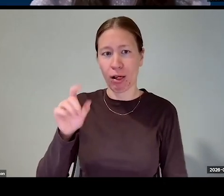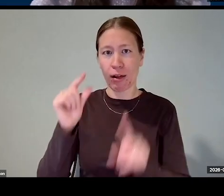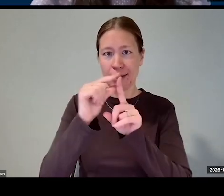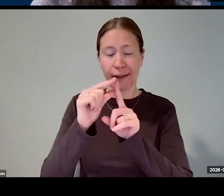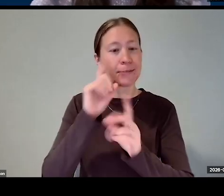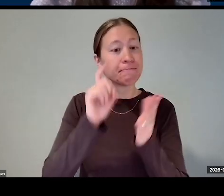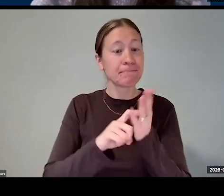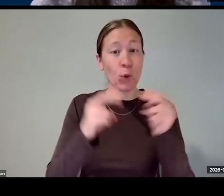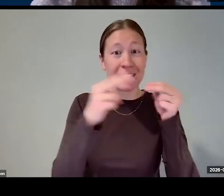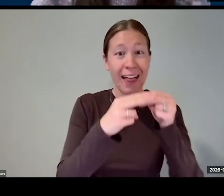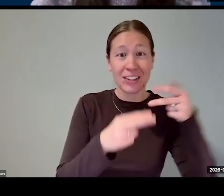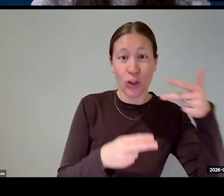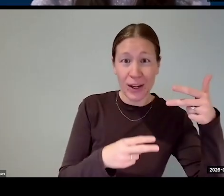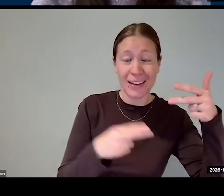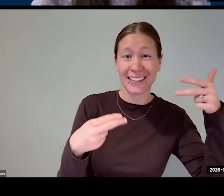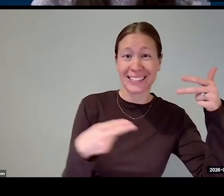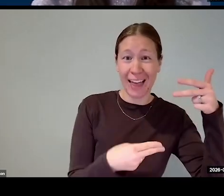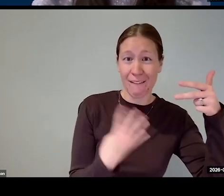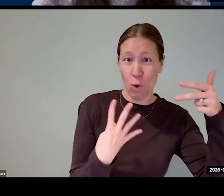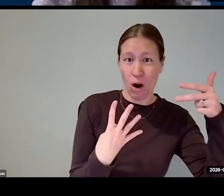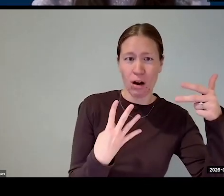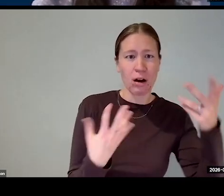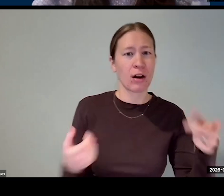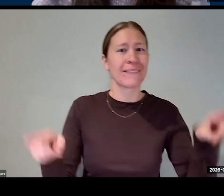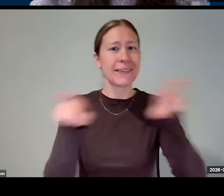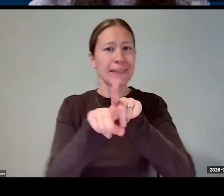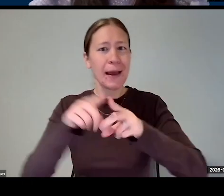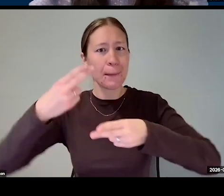and four have the exact same title text, spaces.